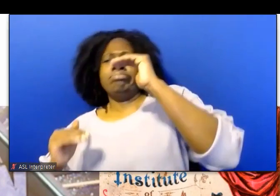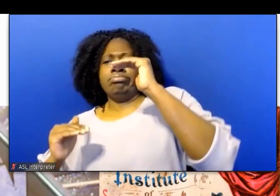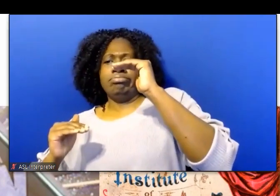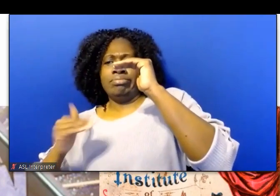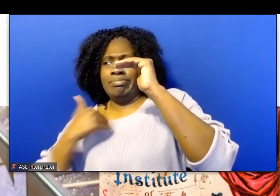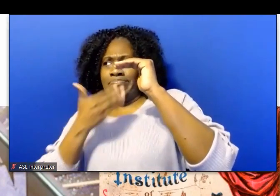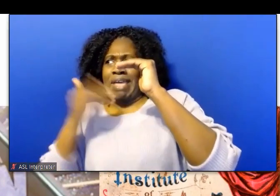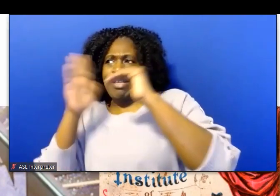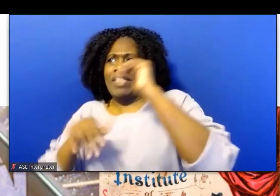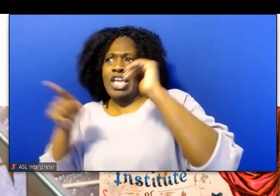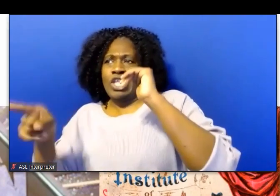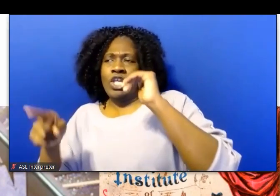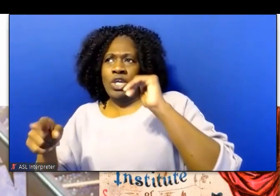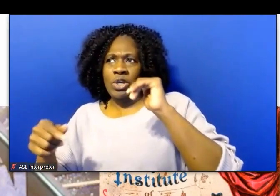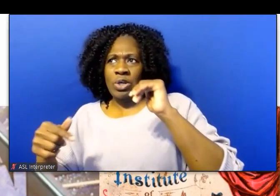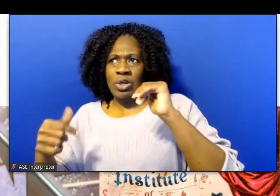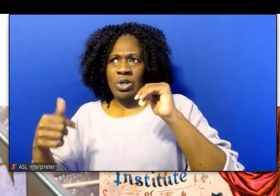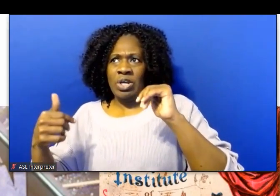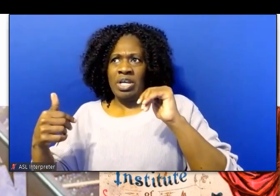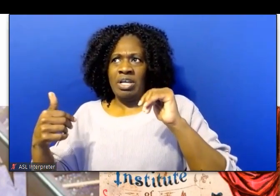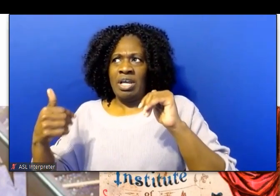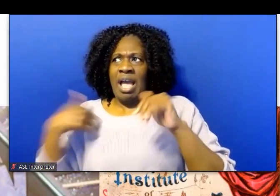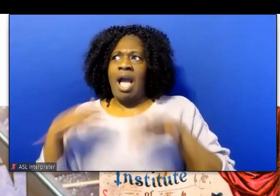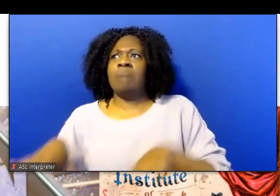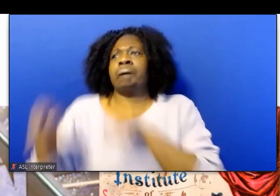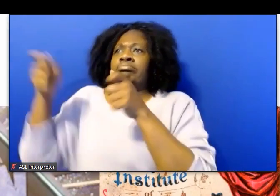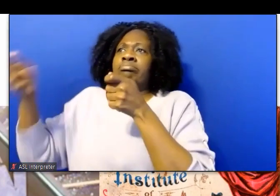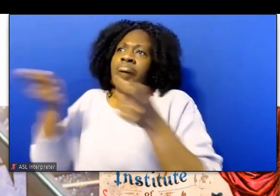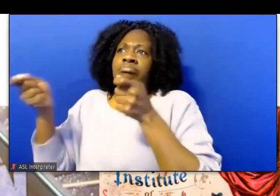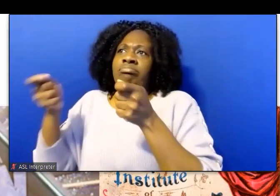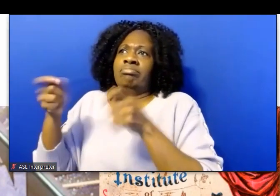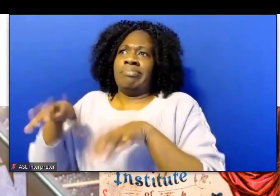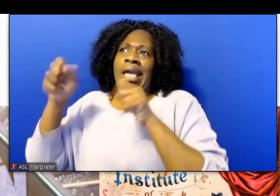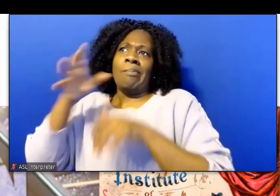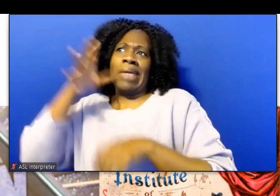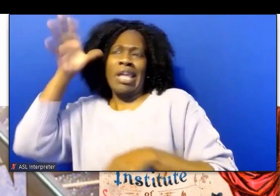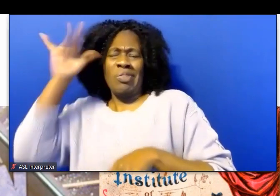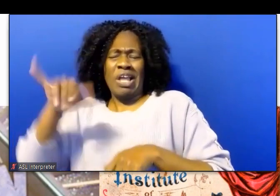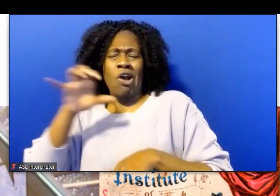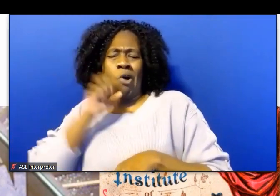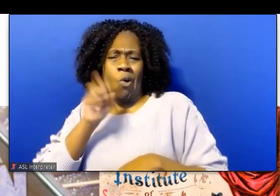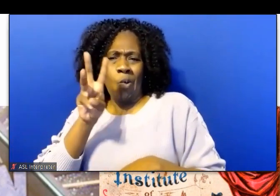or you're paternalistic or maternalistic - that is a very old way of thinking.